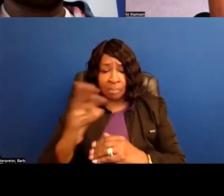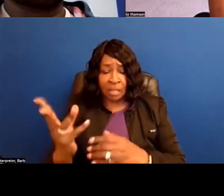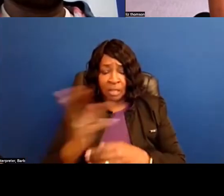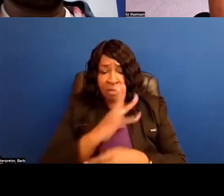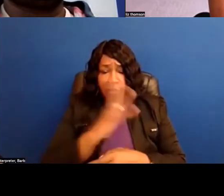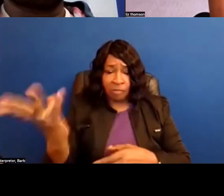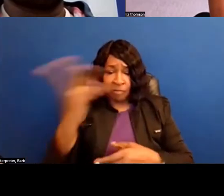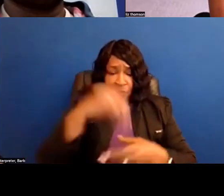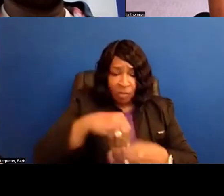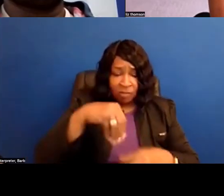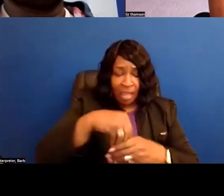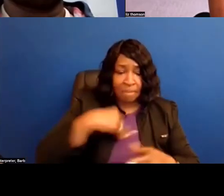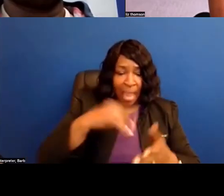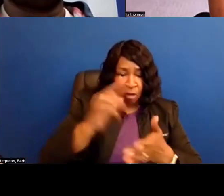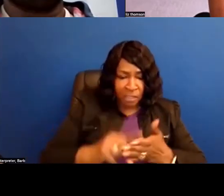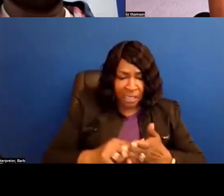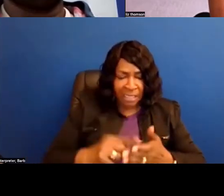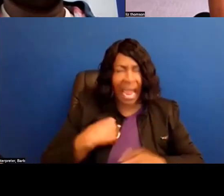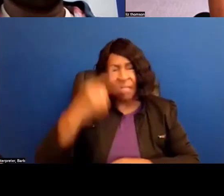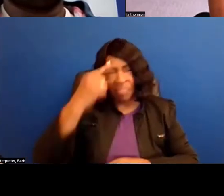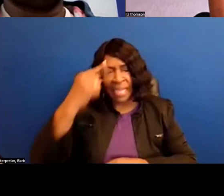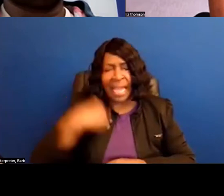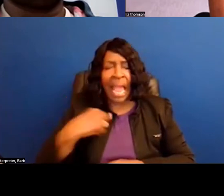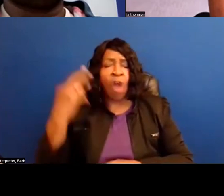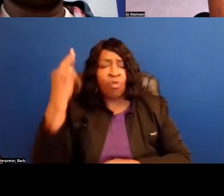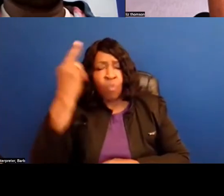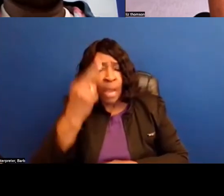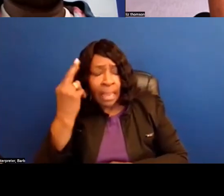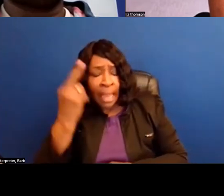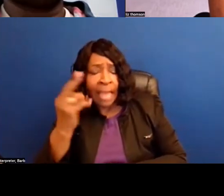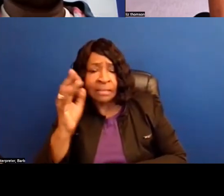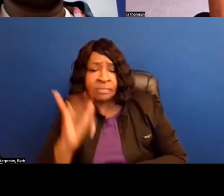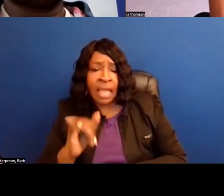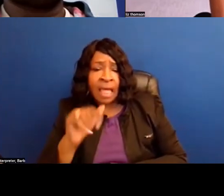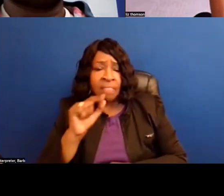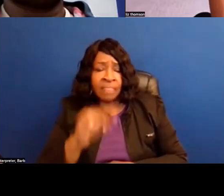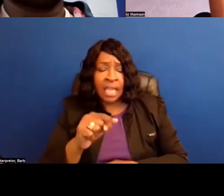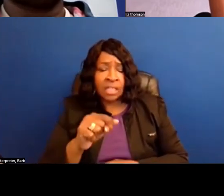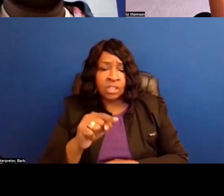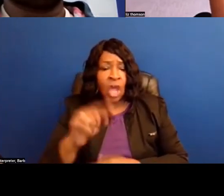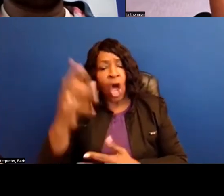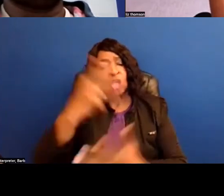And so I think I just realized that that's a very much a social construction and I'm not saying